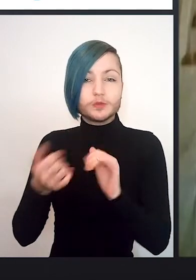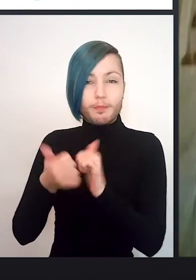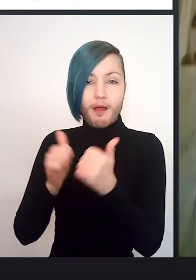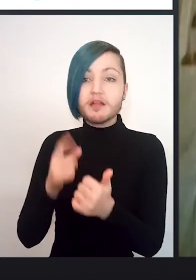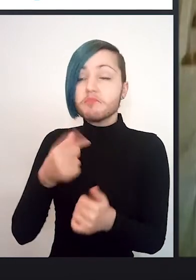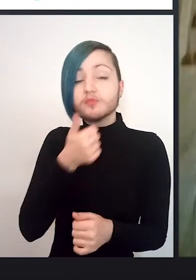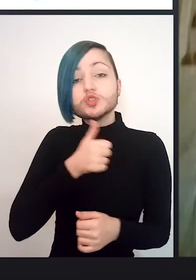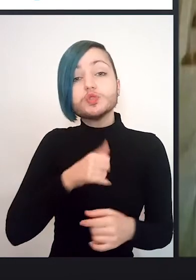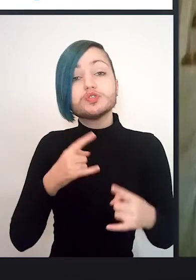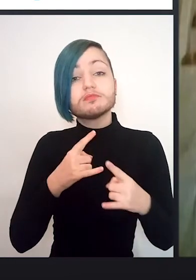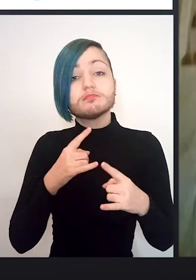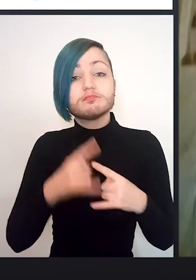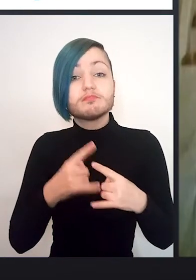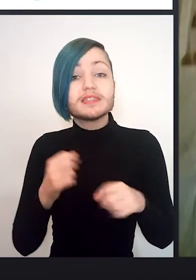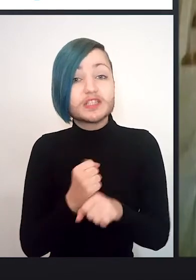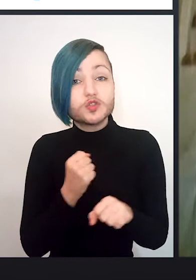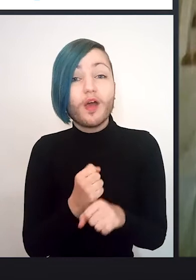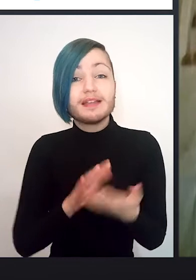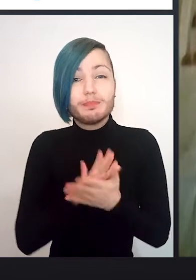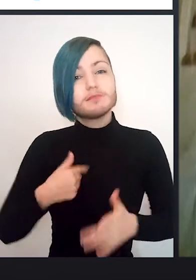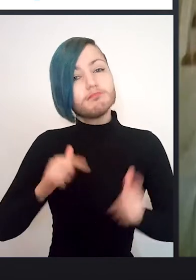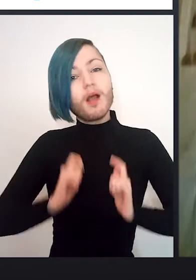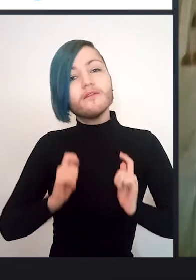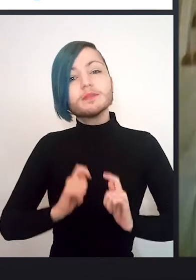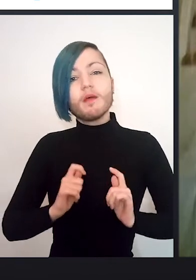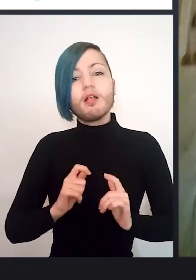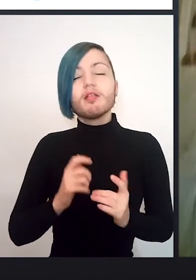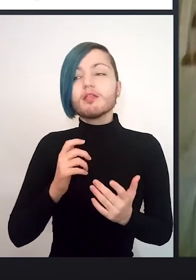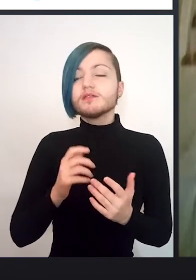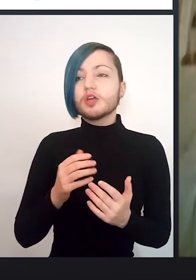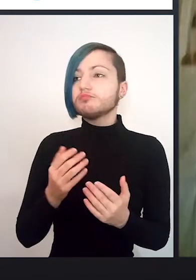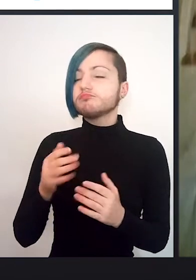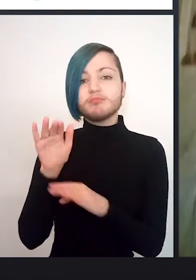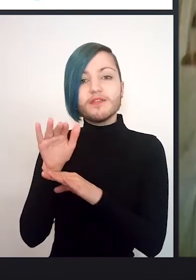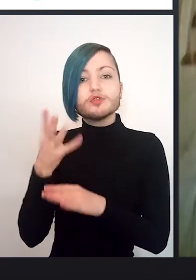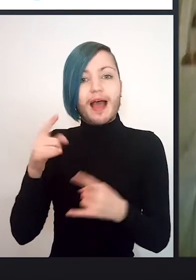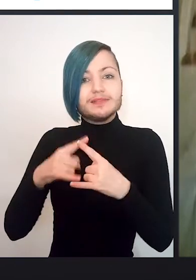I use sex toys, so I'm comfortable with the idea of having sex, you know?